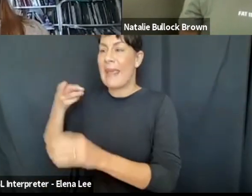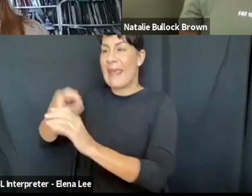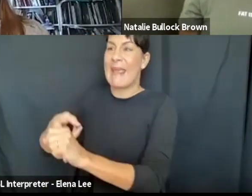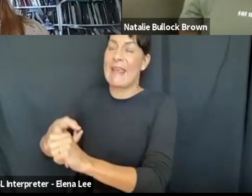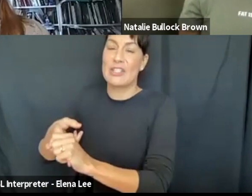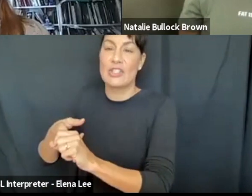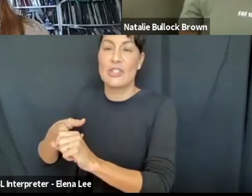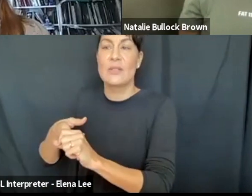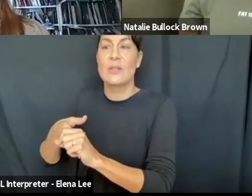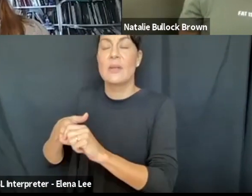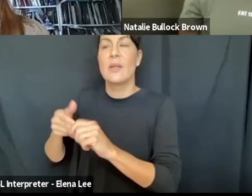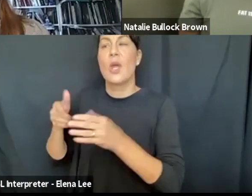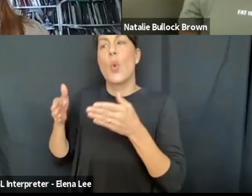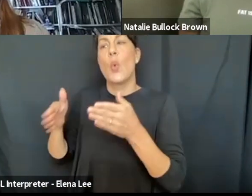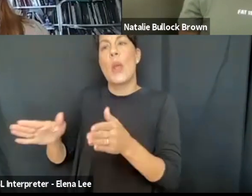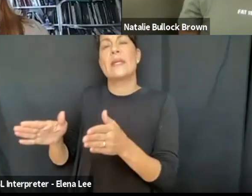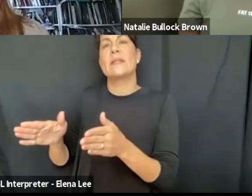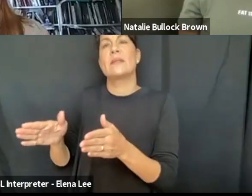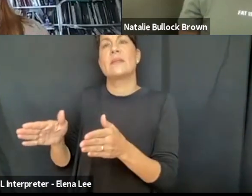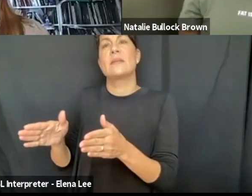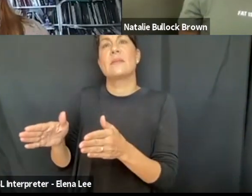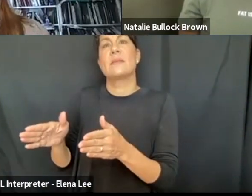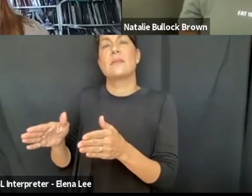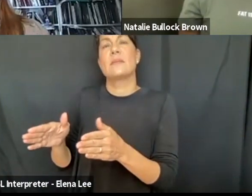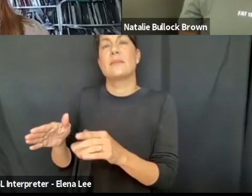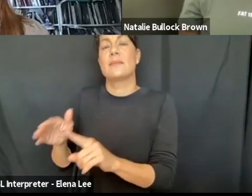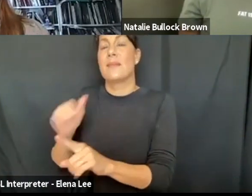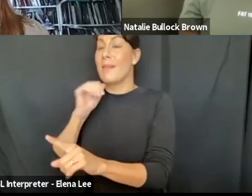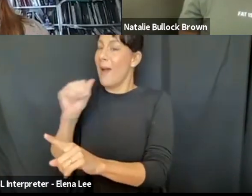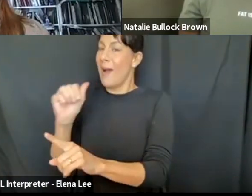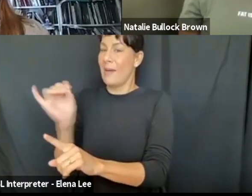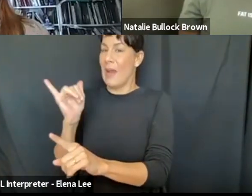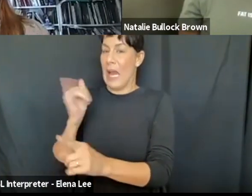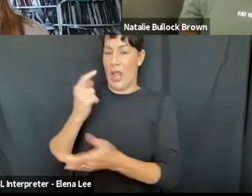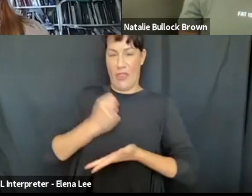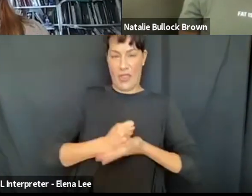we're engaging sometimes as not therapists, but we're in a situation,